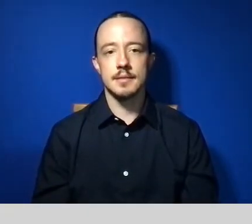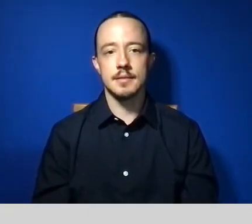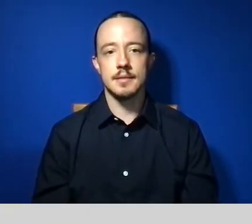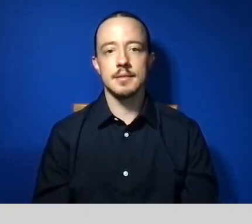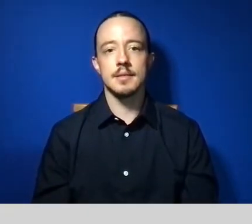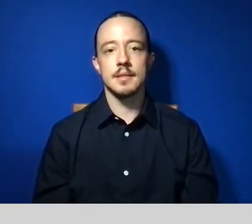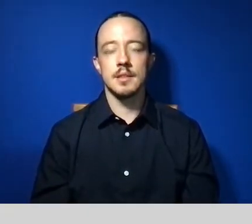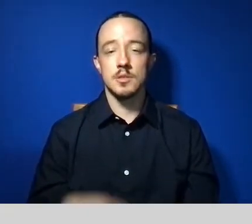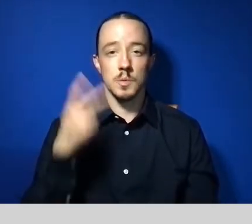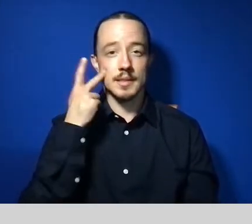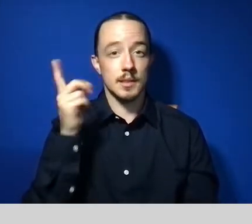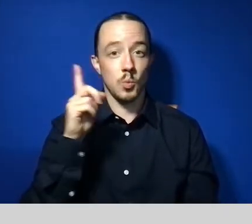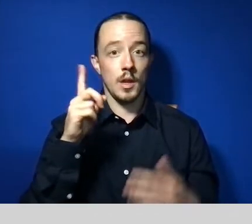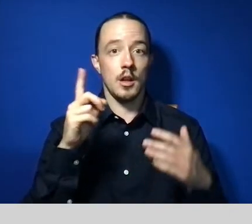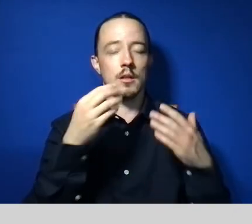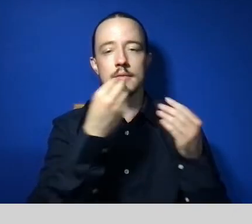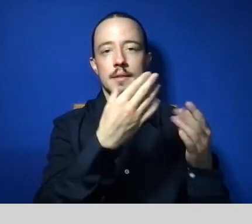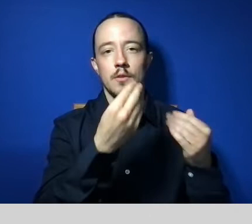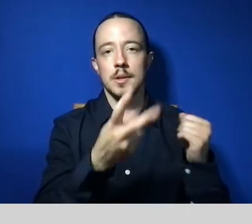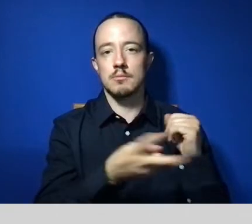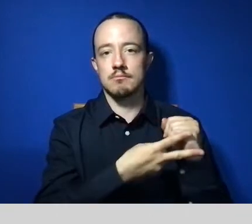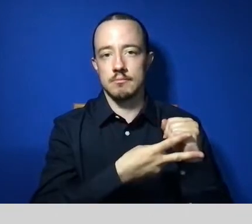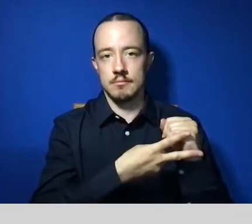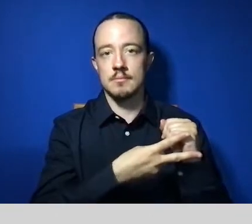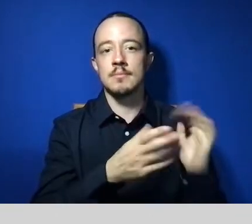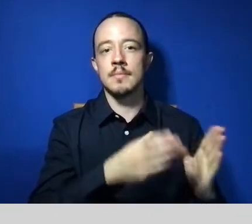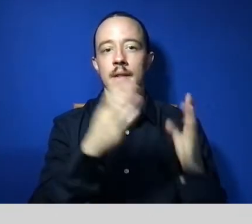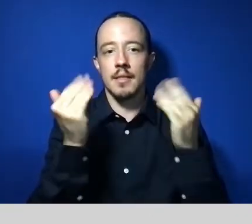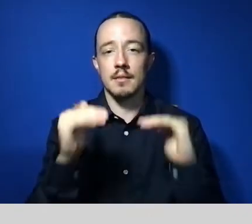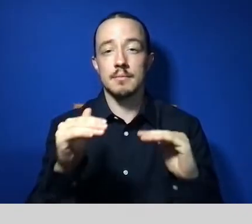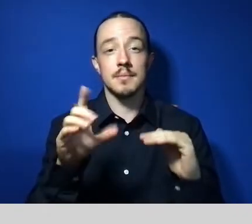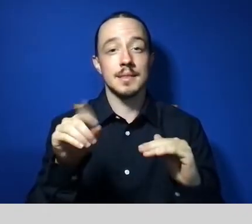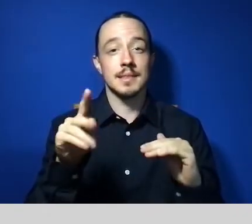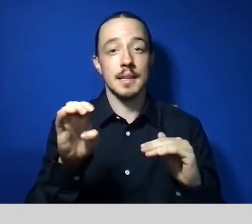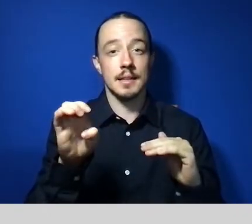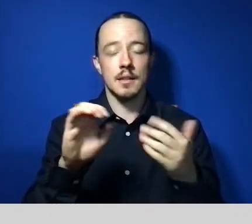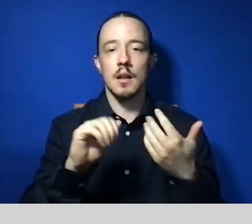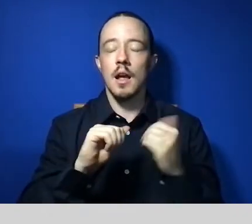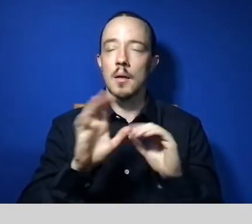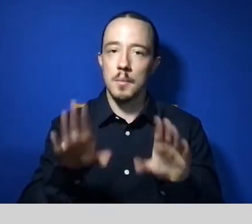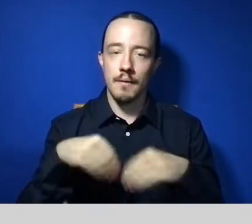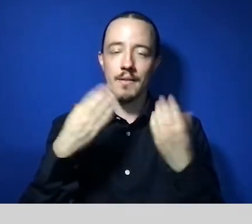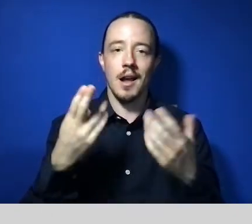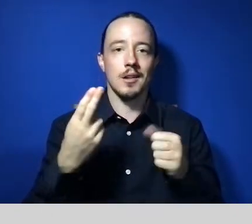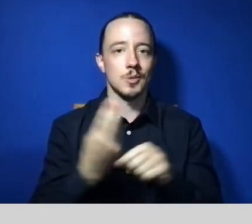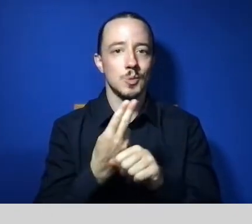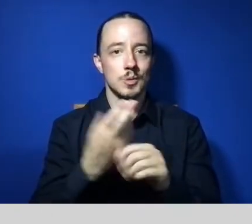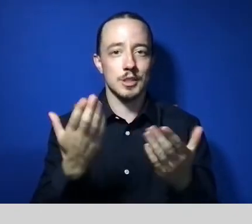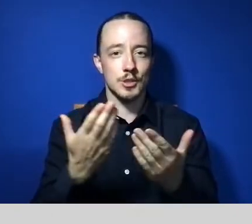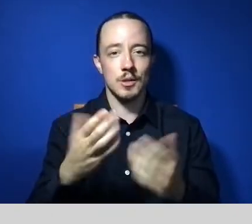but this is where the data set is. And in this case, we have date, the way that the data is given to us and used here